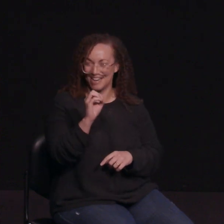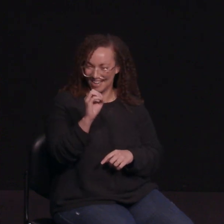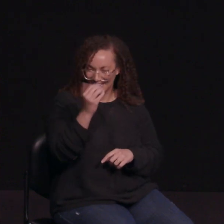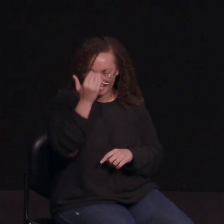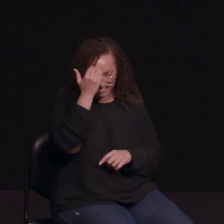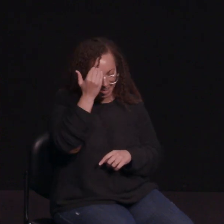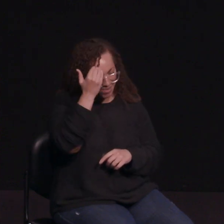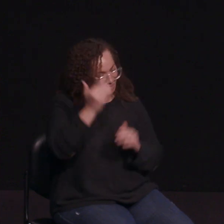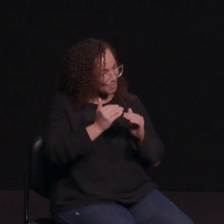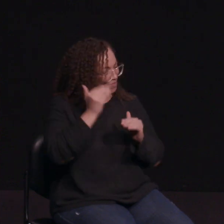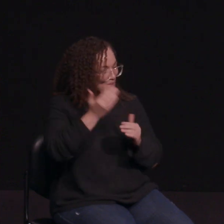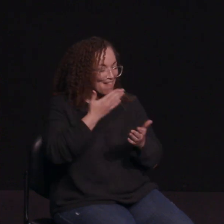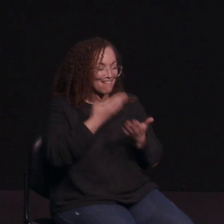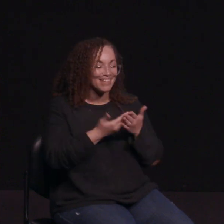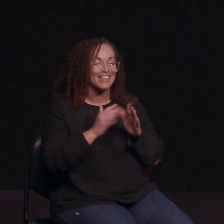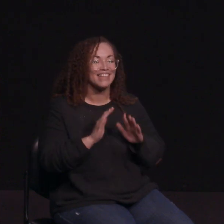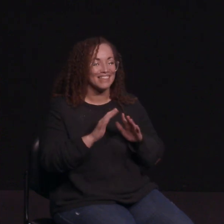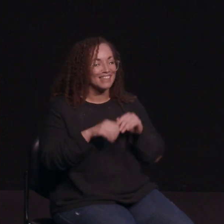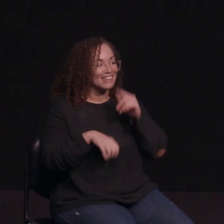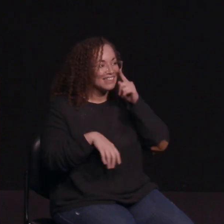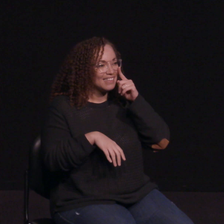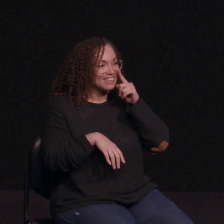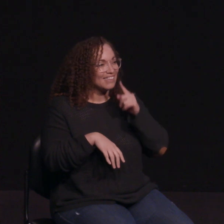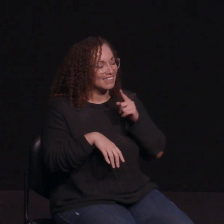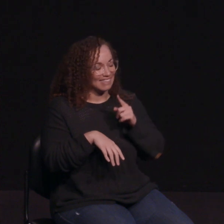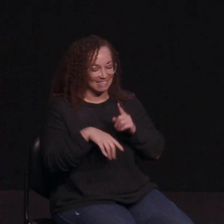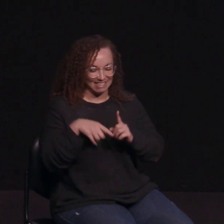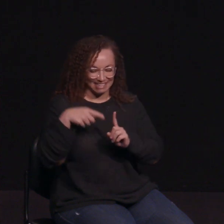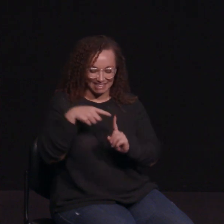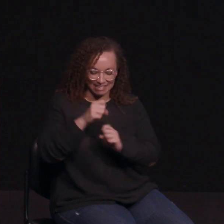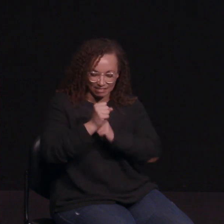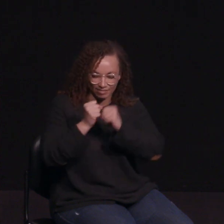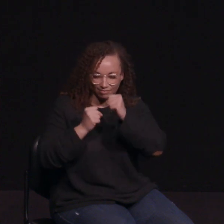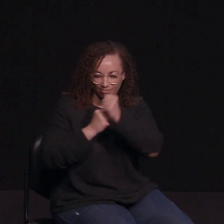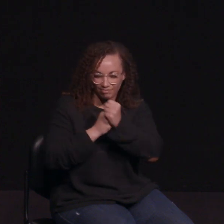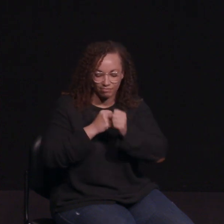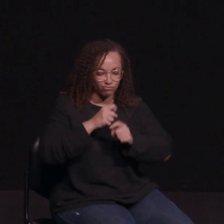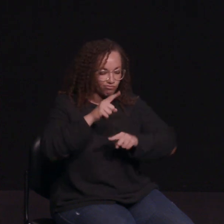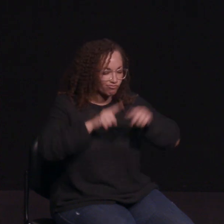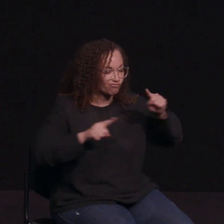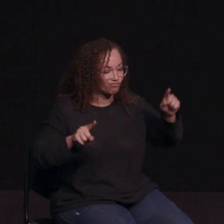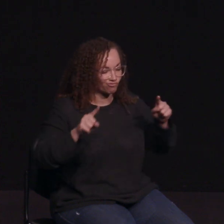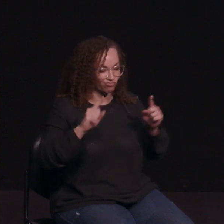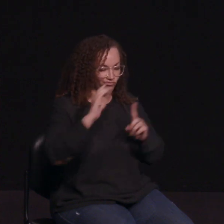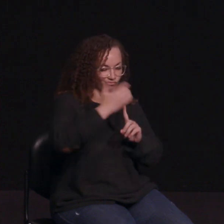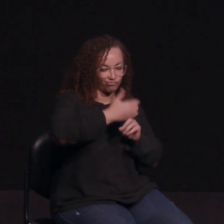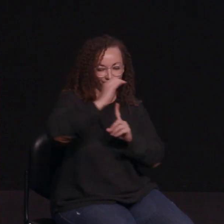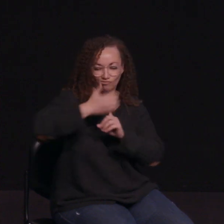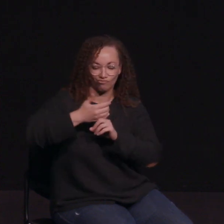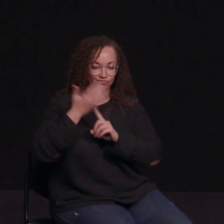a mythologized version of his own ego, constructed of variable disposable persona, is at the center.